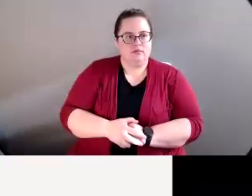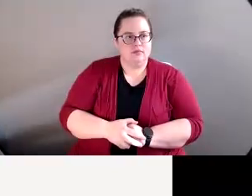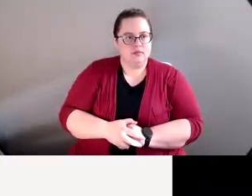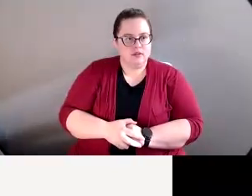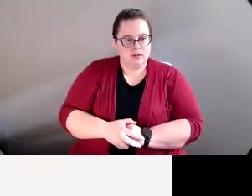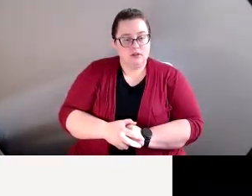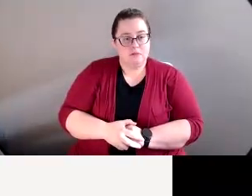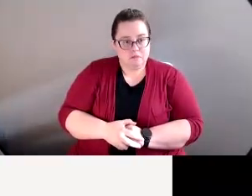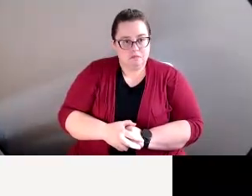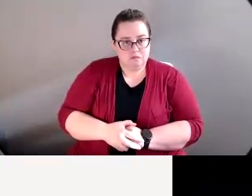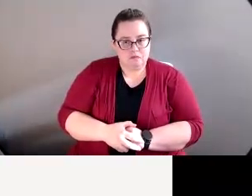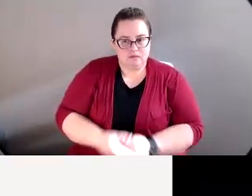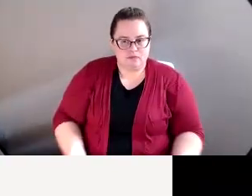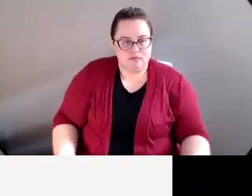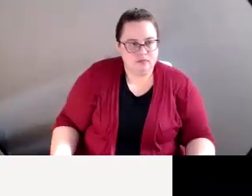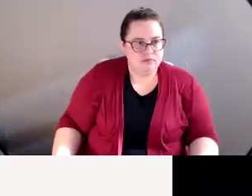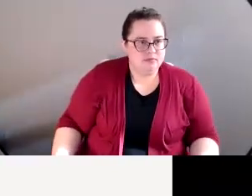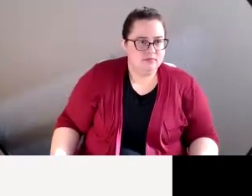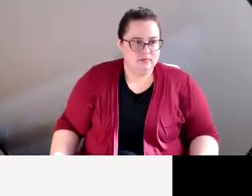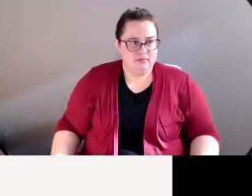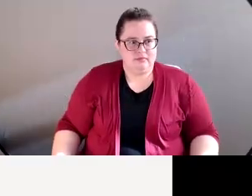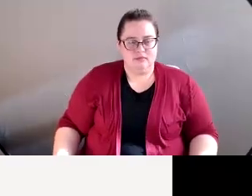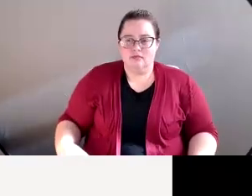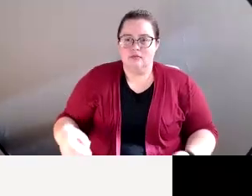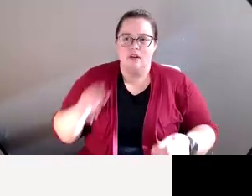All right. So let's go ahead and get started here.